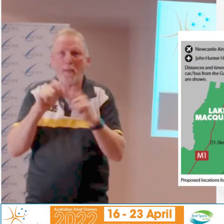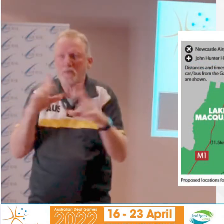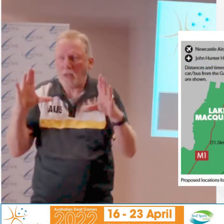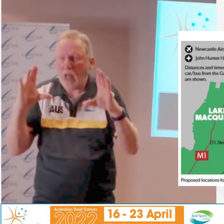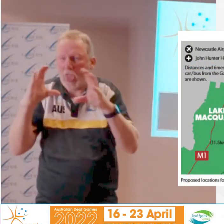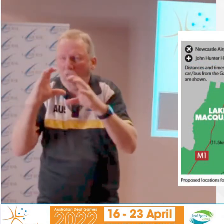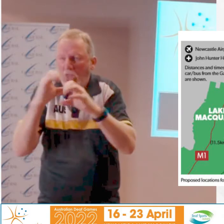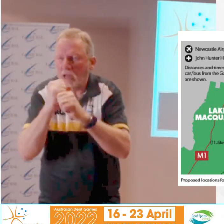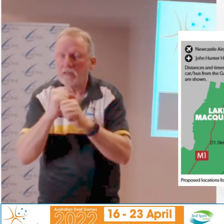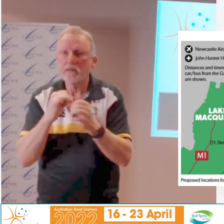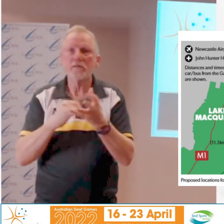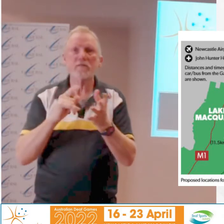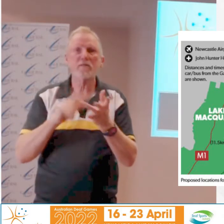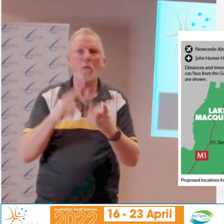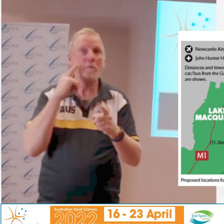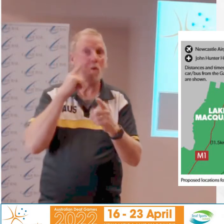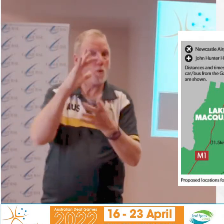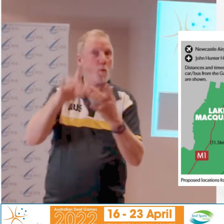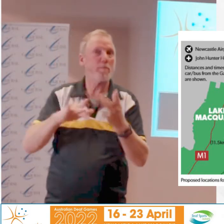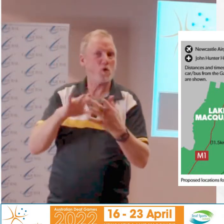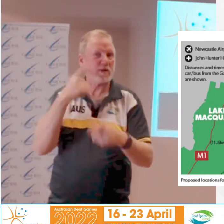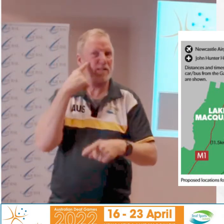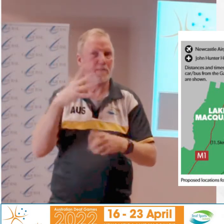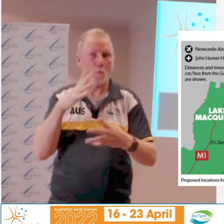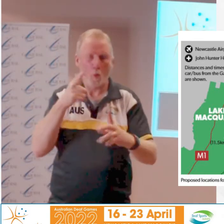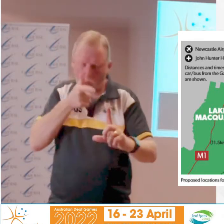at a map here on the powerpoint which might be hard for people online to see